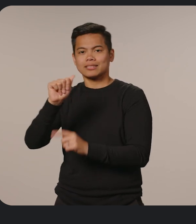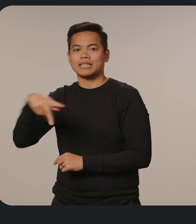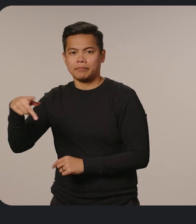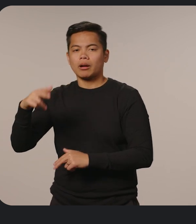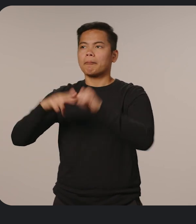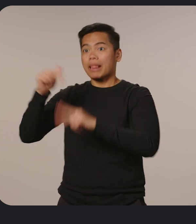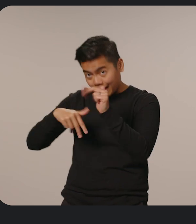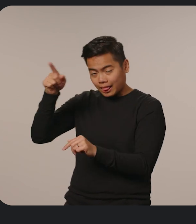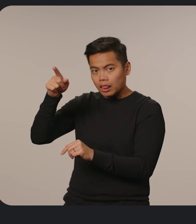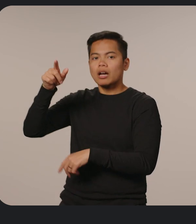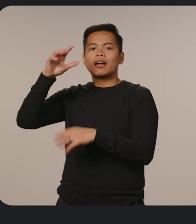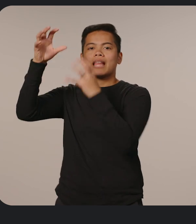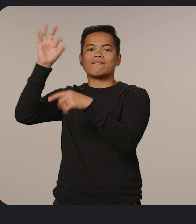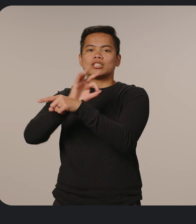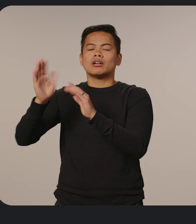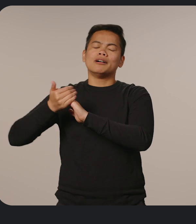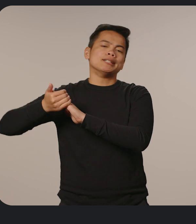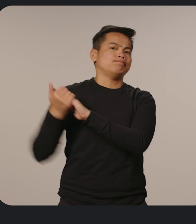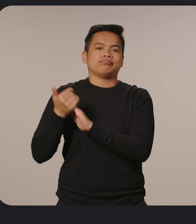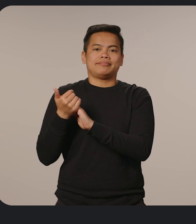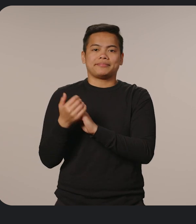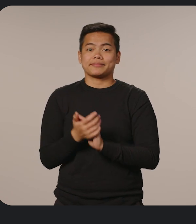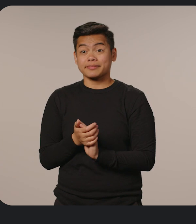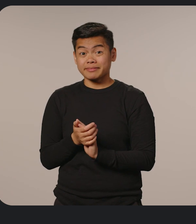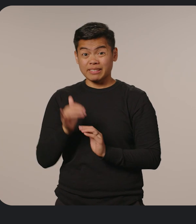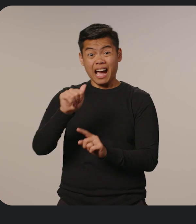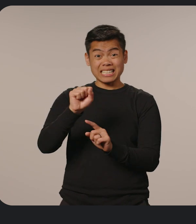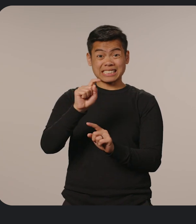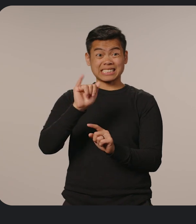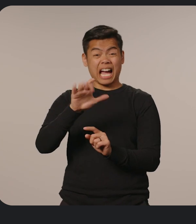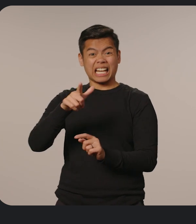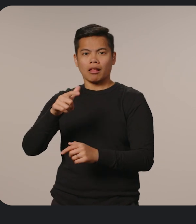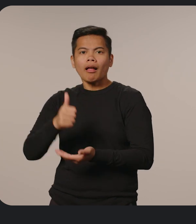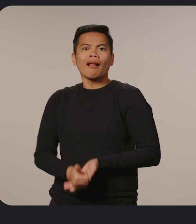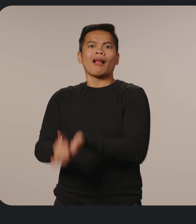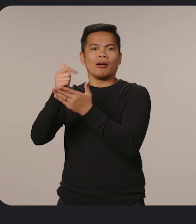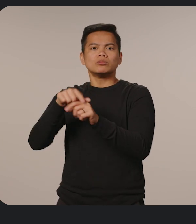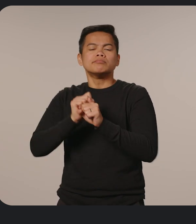cloud function to run this for you automatically the static assets will